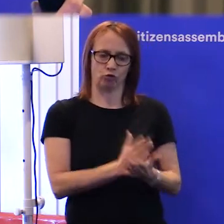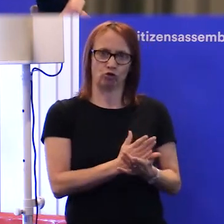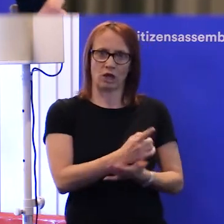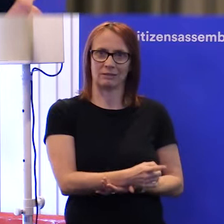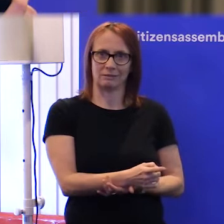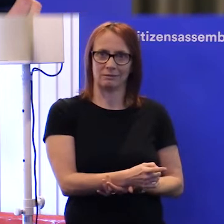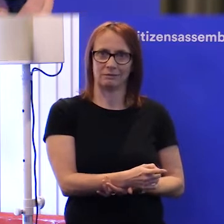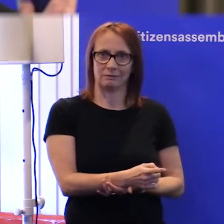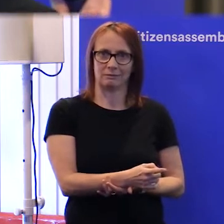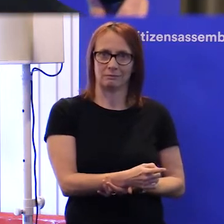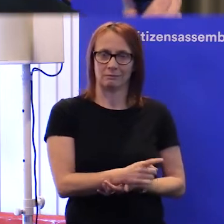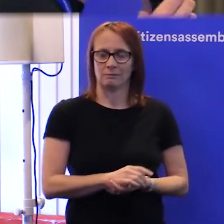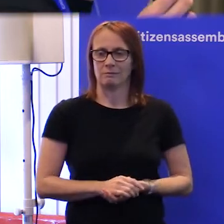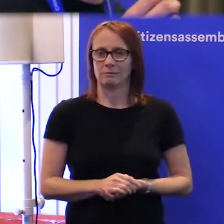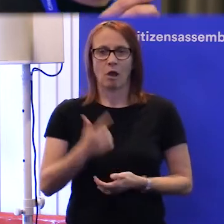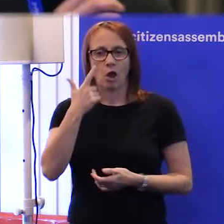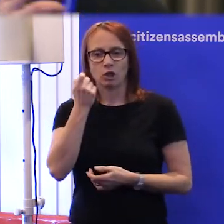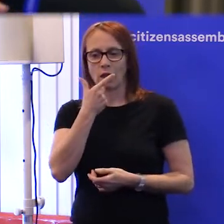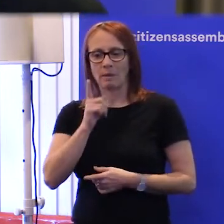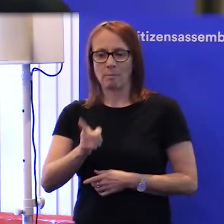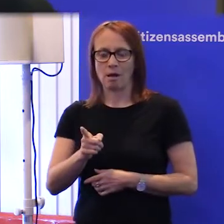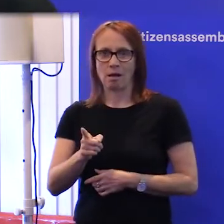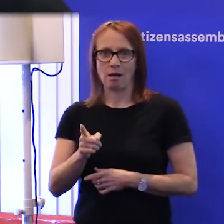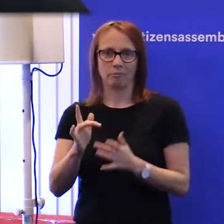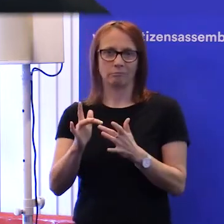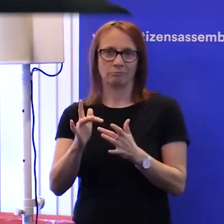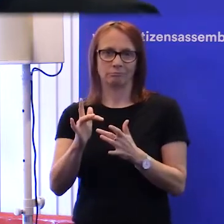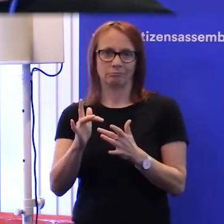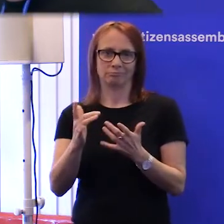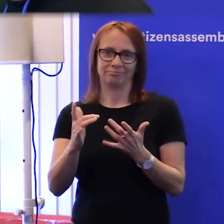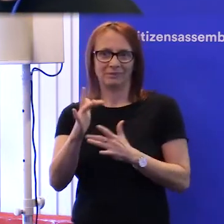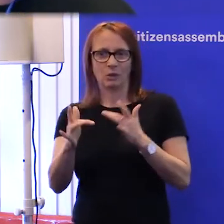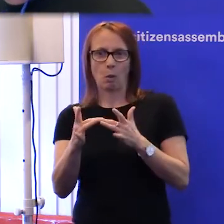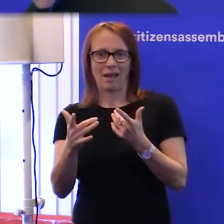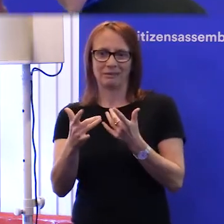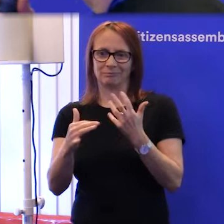source of news whereas younger people tend to gravitate more to social media